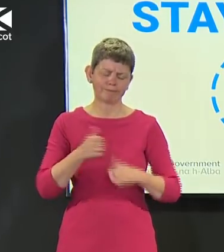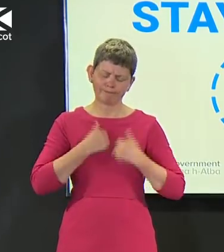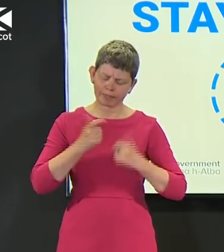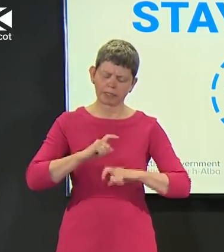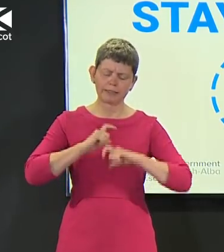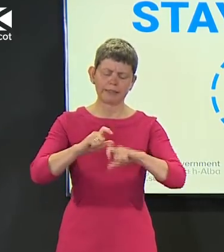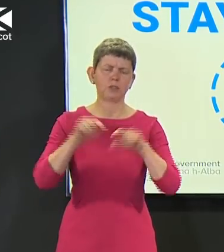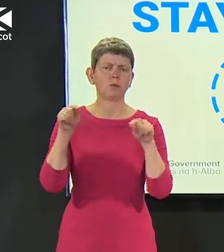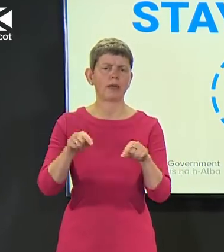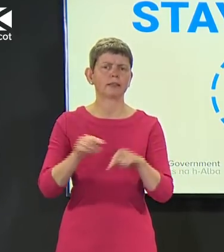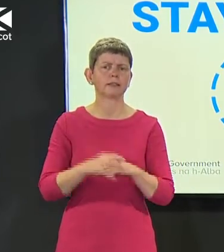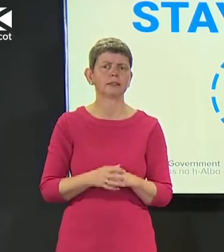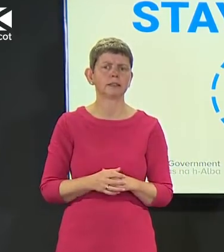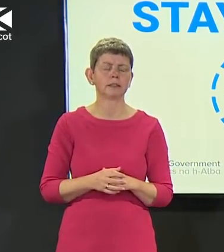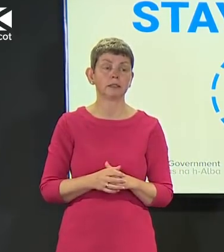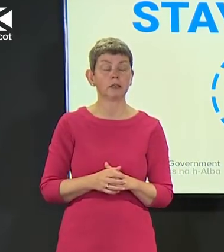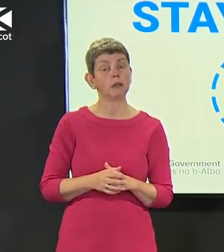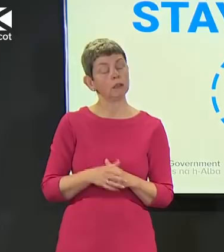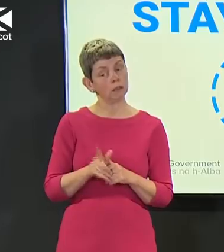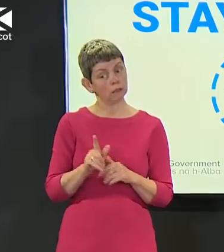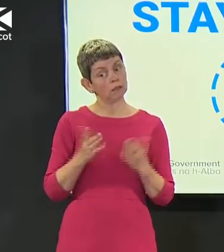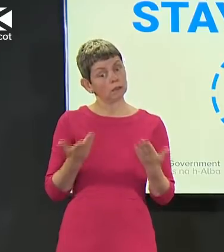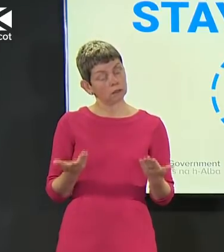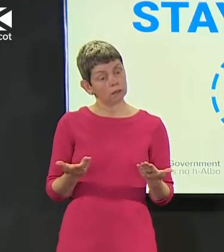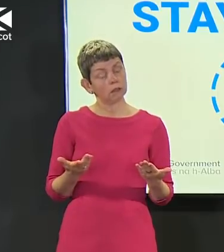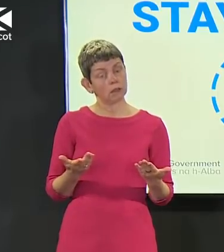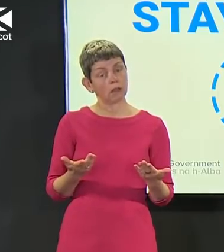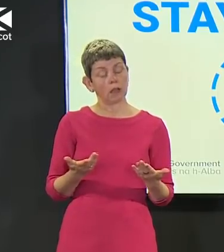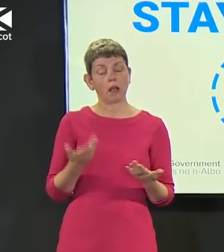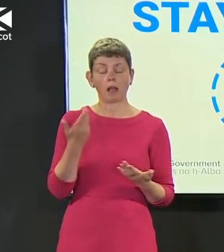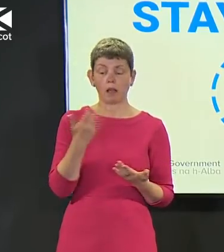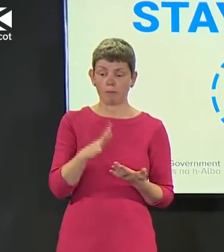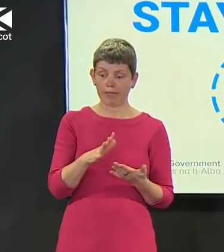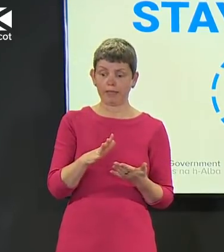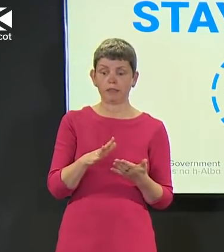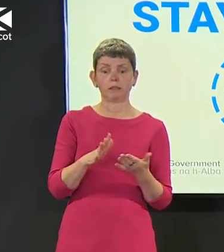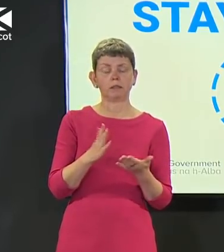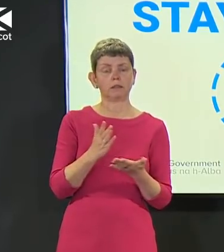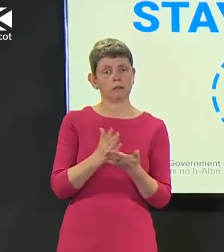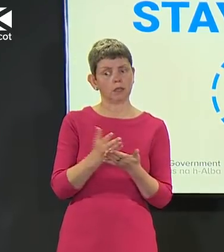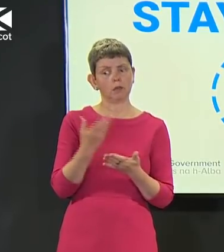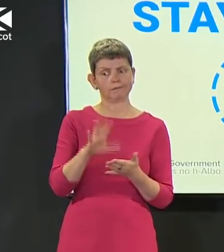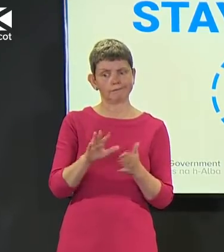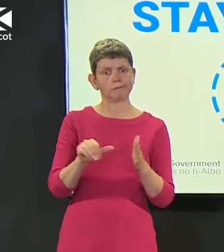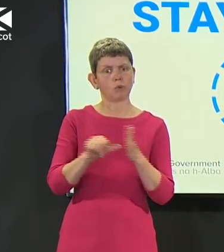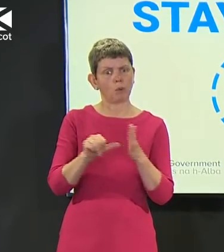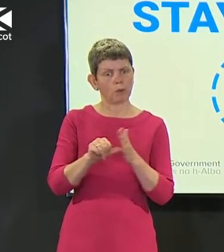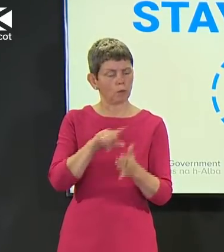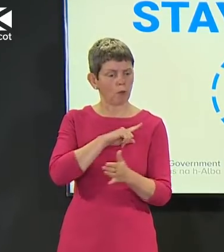and it has by large with setbacks as we went into the second wave the new variant by and large that